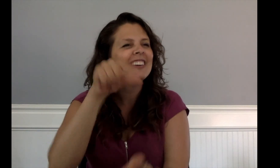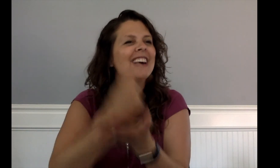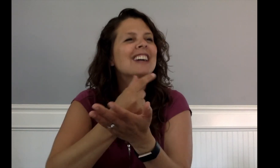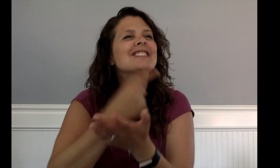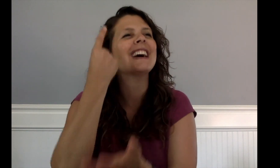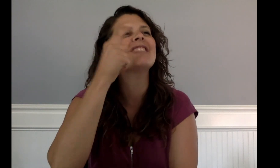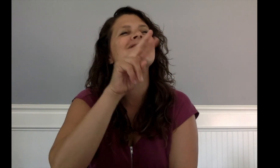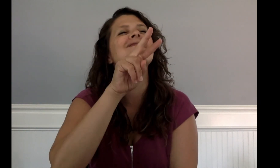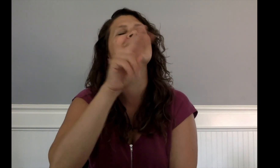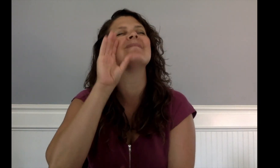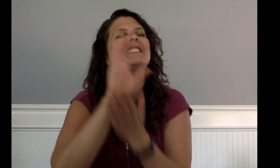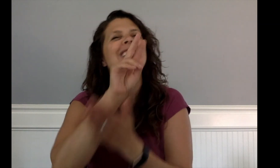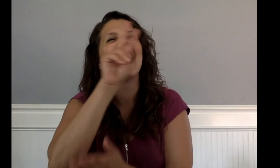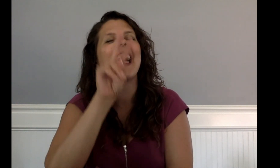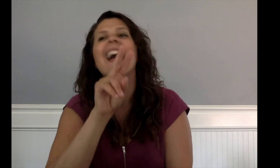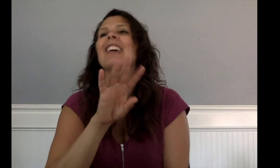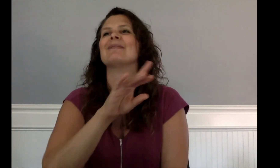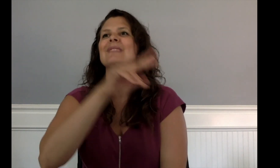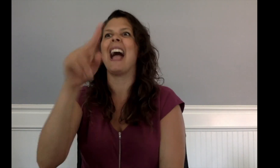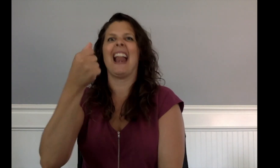before moving on to the next. 1923... 1930...